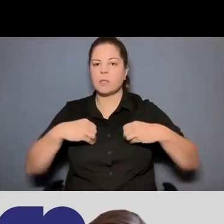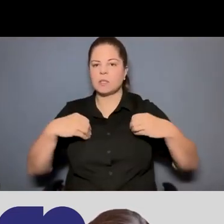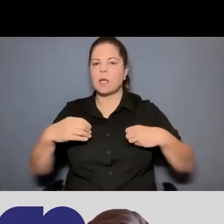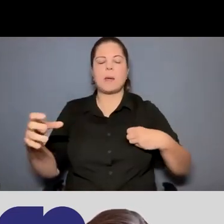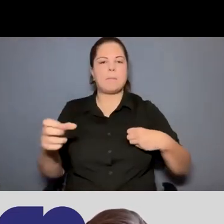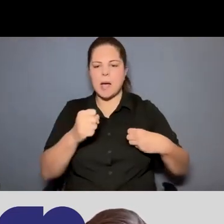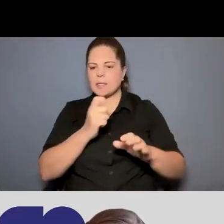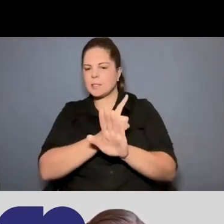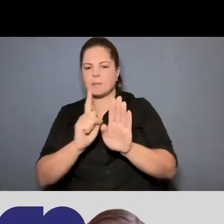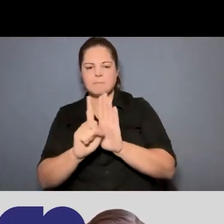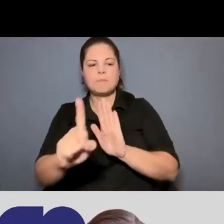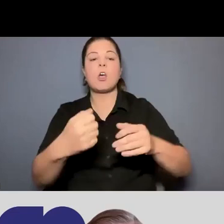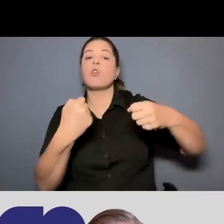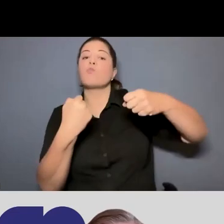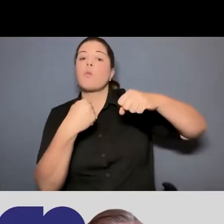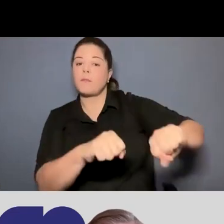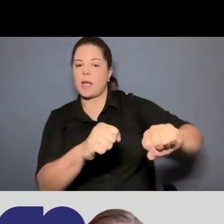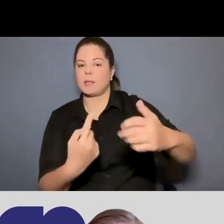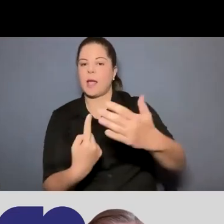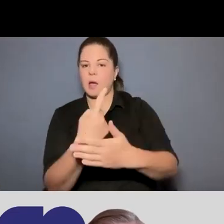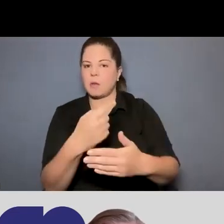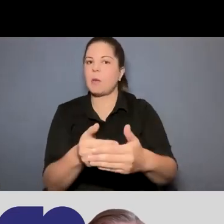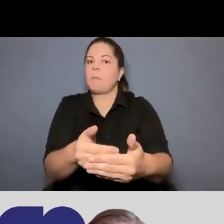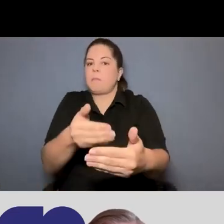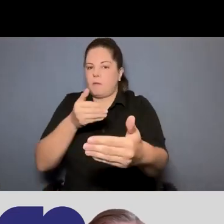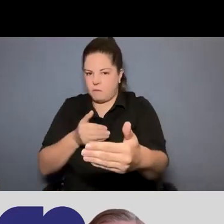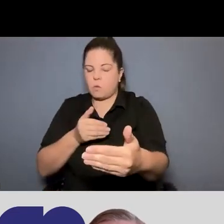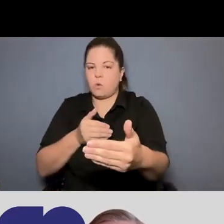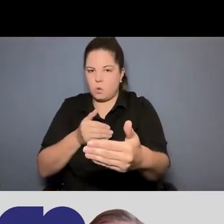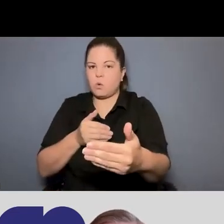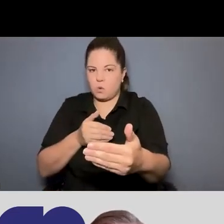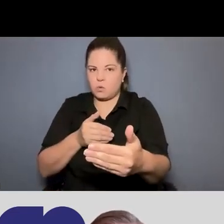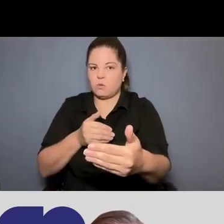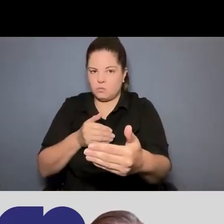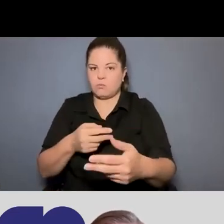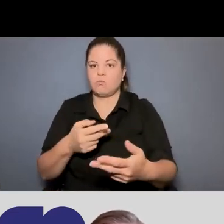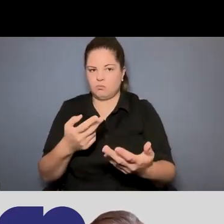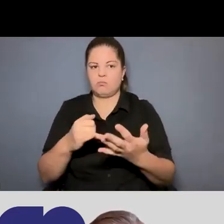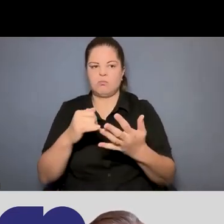workplace sexual harassment and sex discrimination from occurring in the workplace or in connection